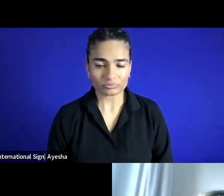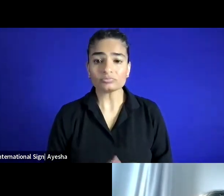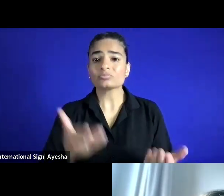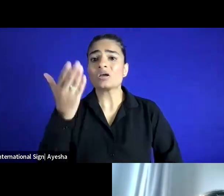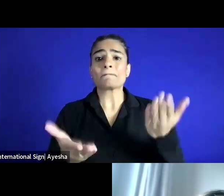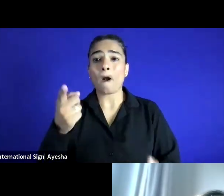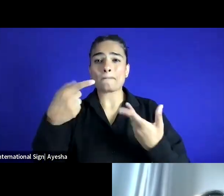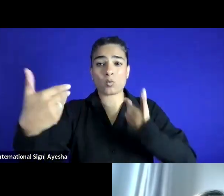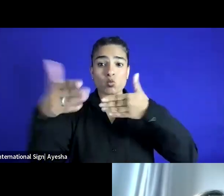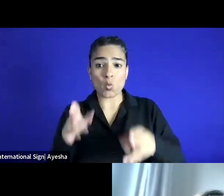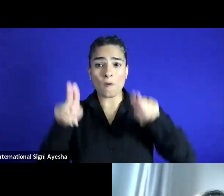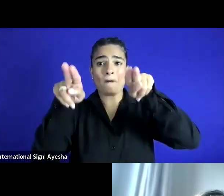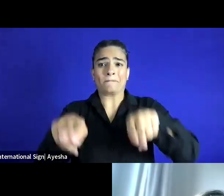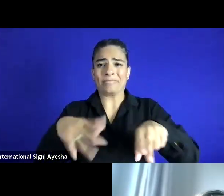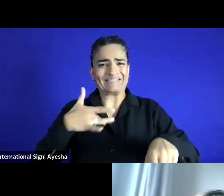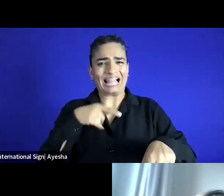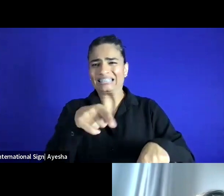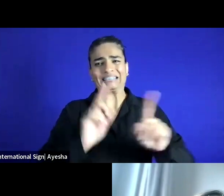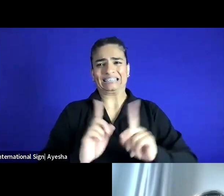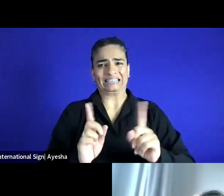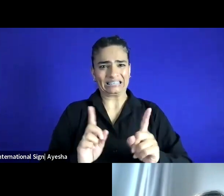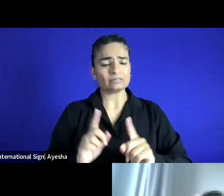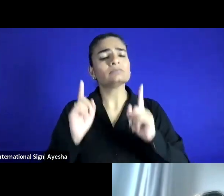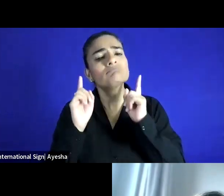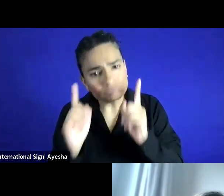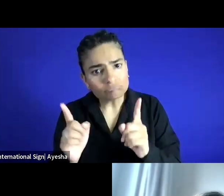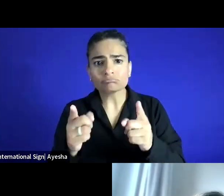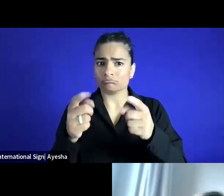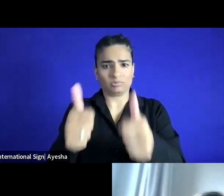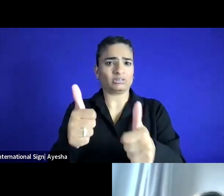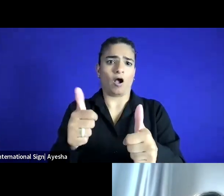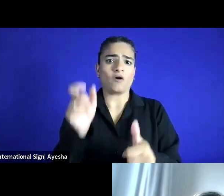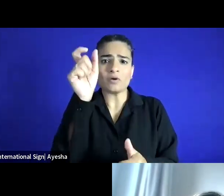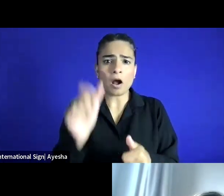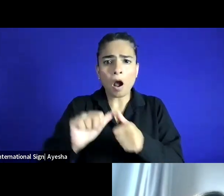Check with, other people who might be in the same situation and see if you can swap.